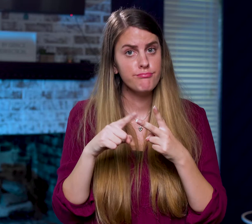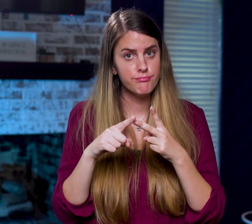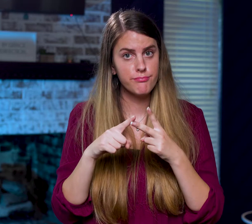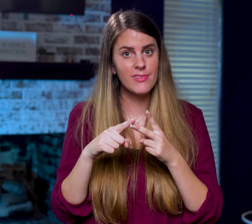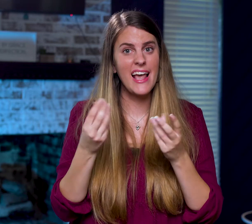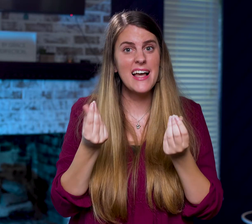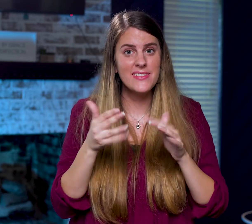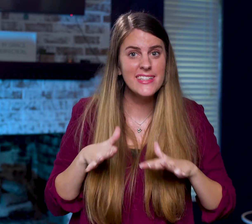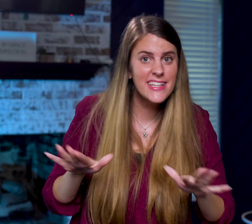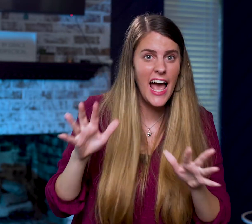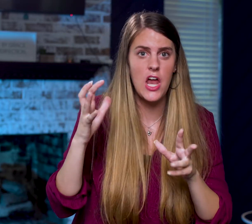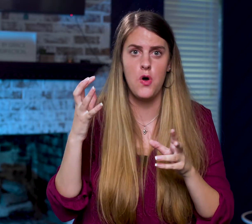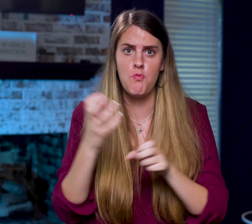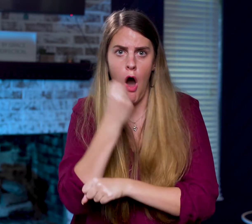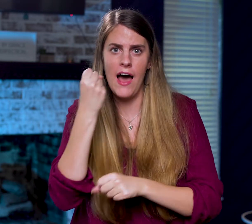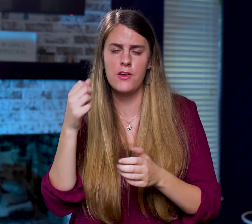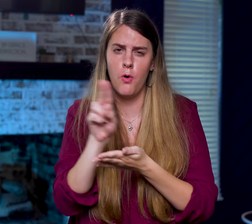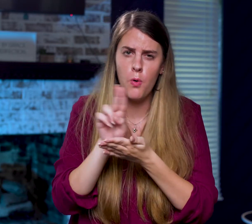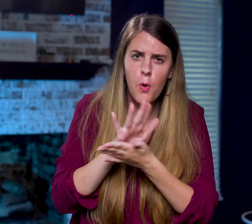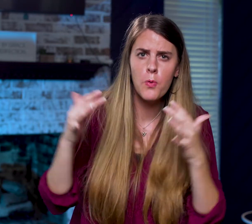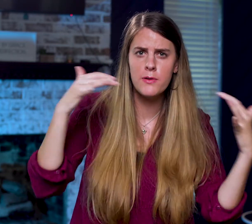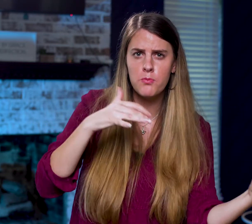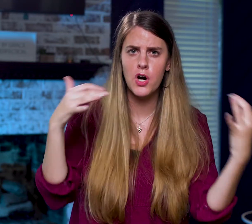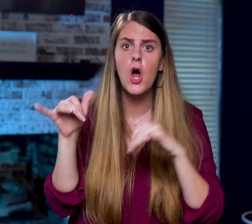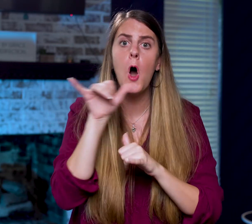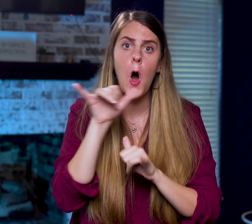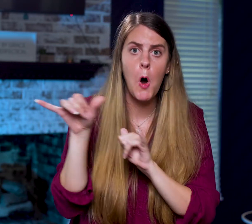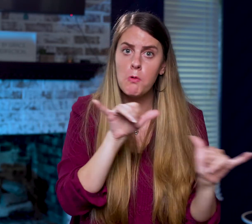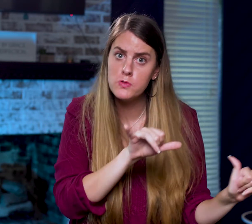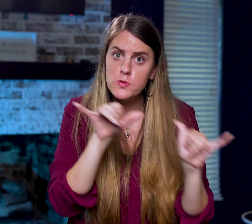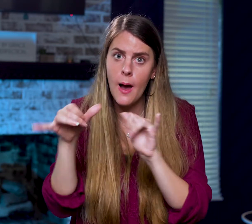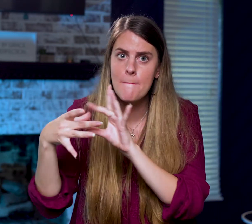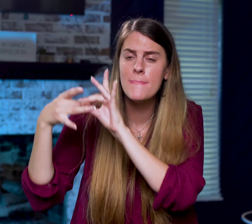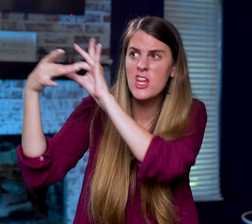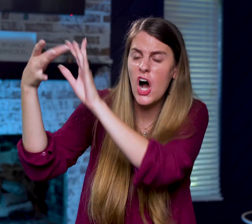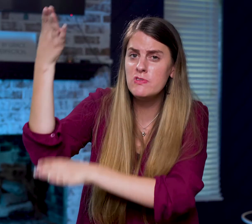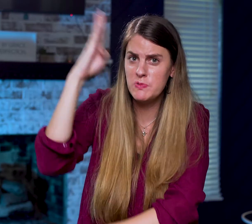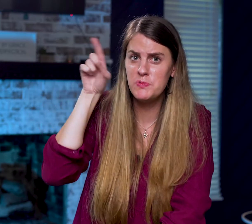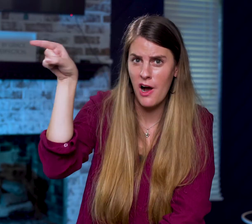(2) Land won in a holy war also belongs to God